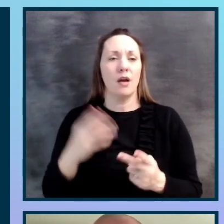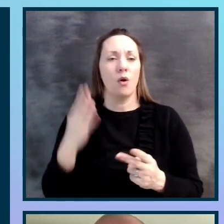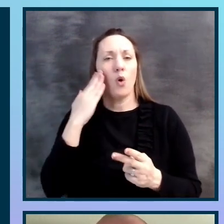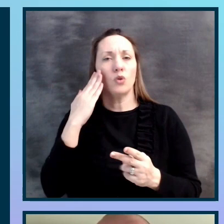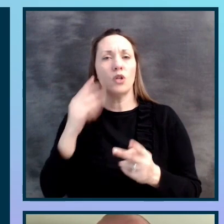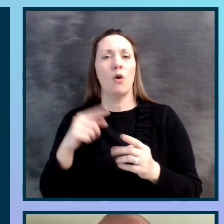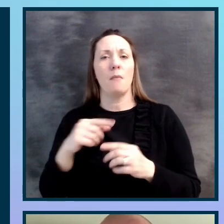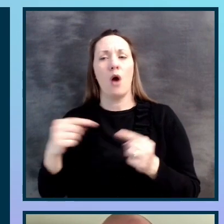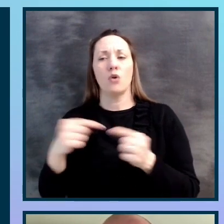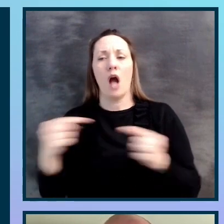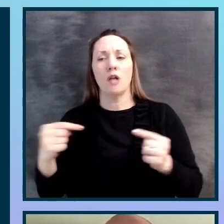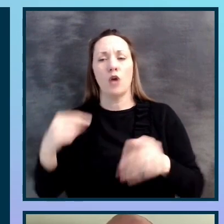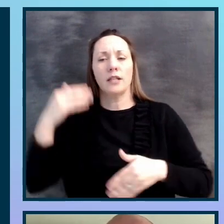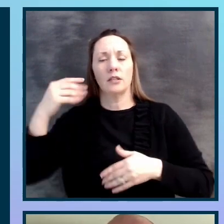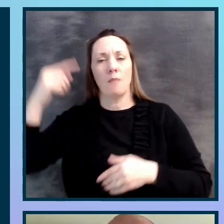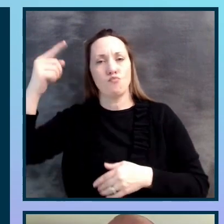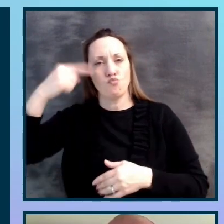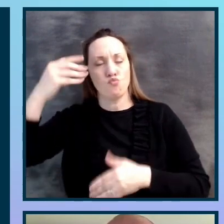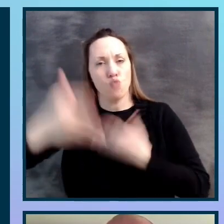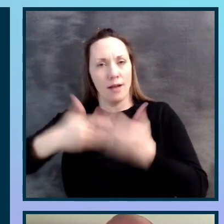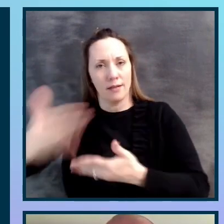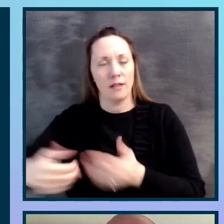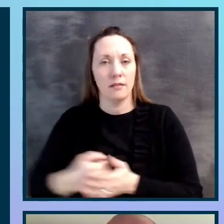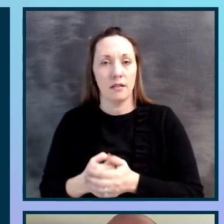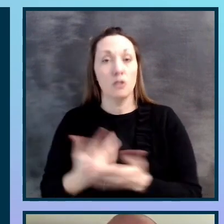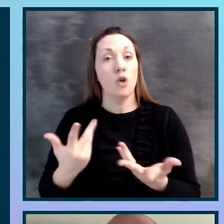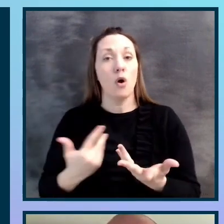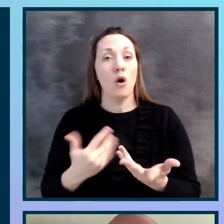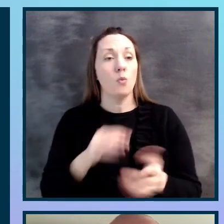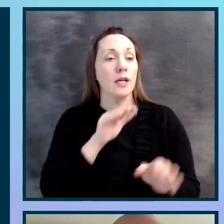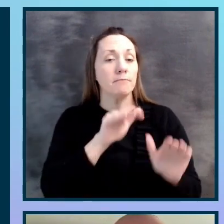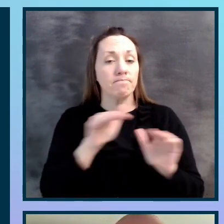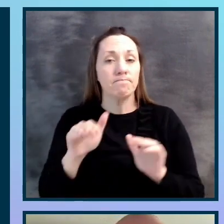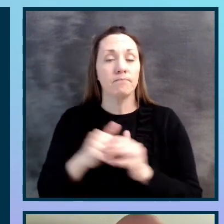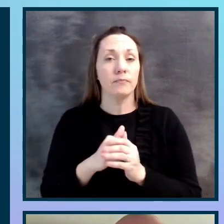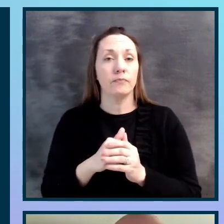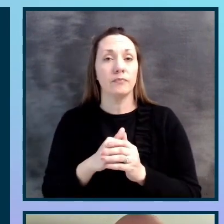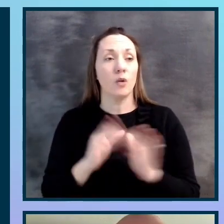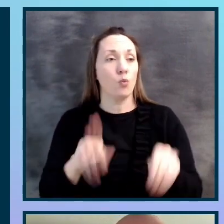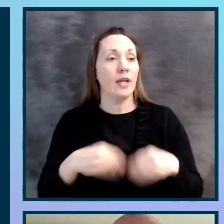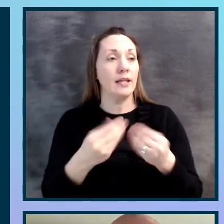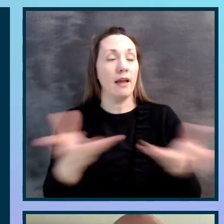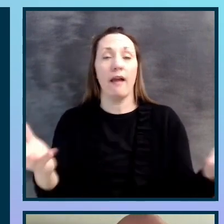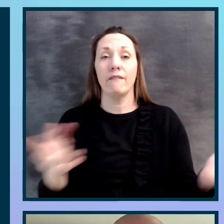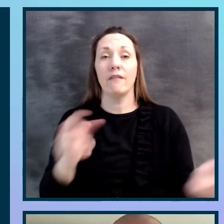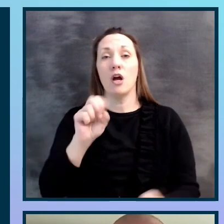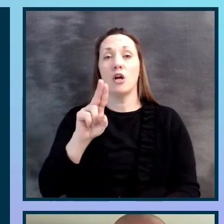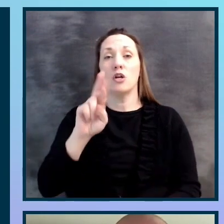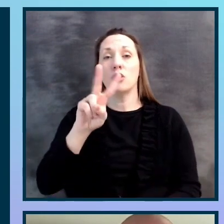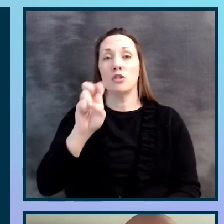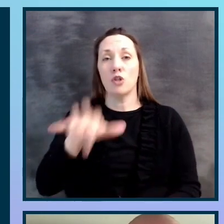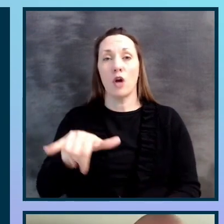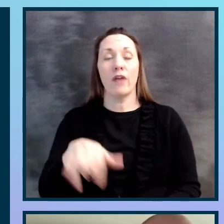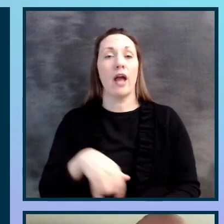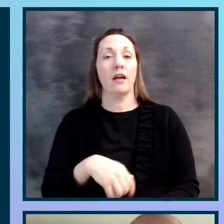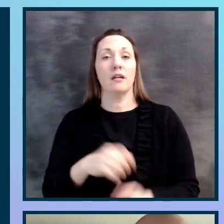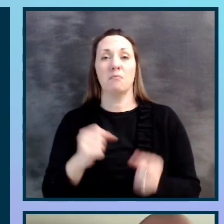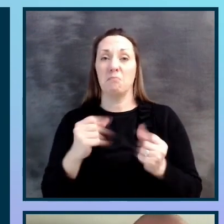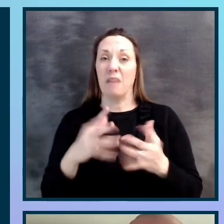Now we didn't ask people this, but we gave them a survey and we asked lots of different questions and we detected various different things.